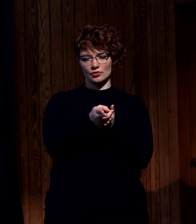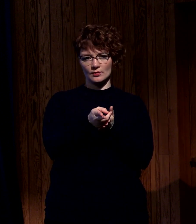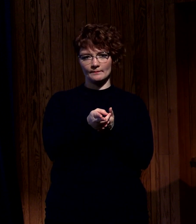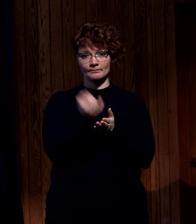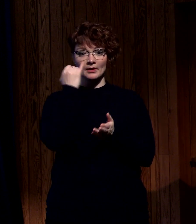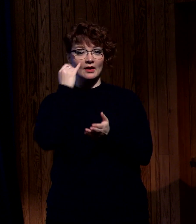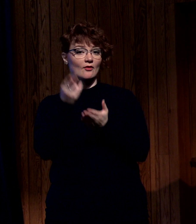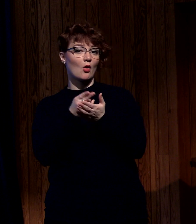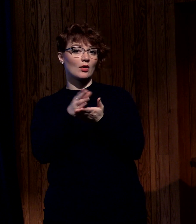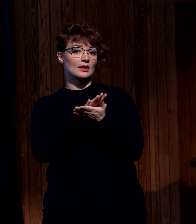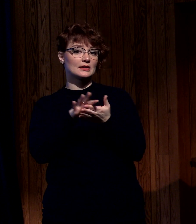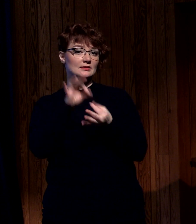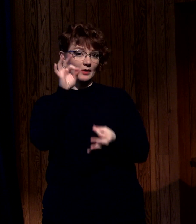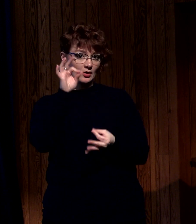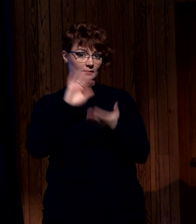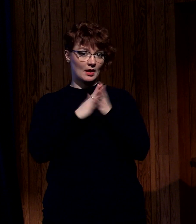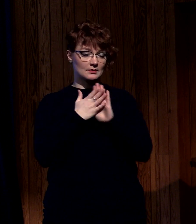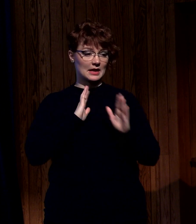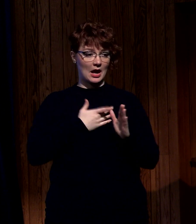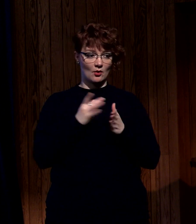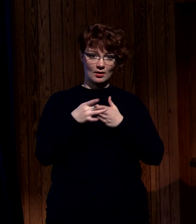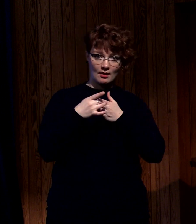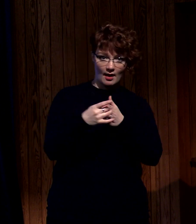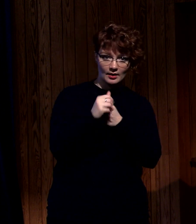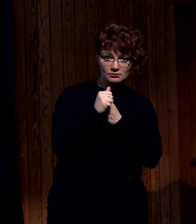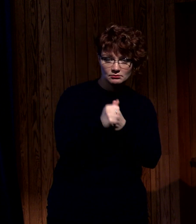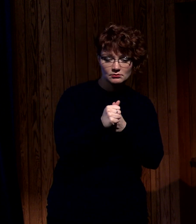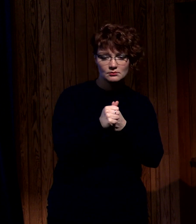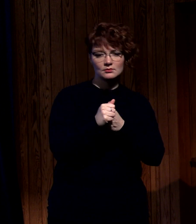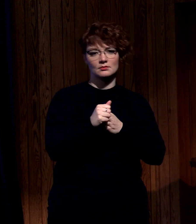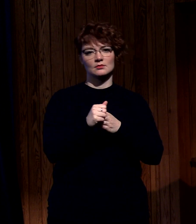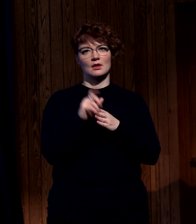Holy Spirit is our guide, and then later says that he lives in